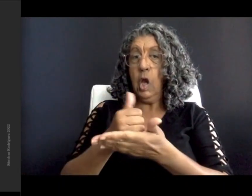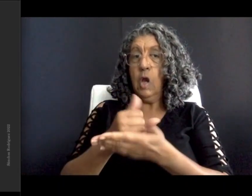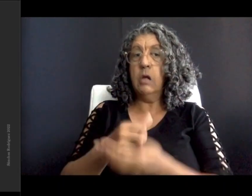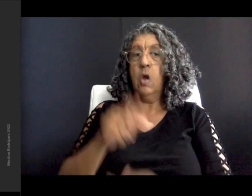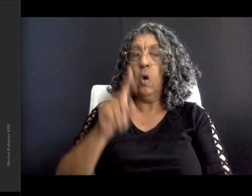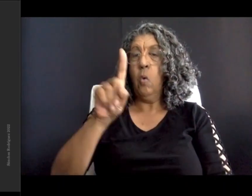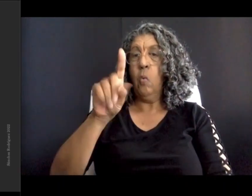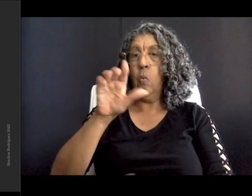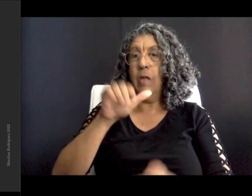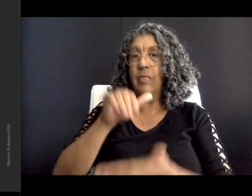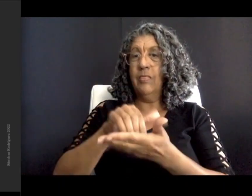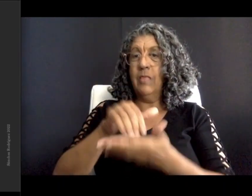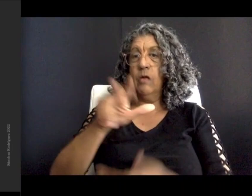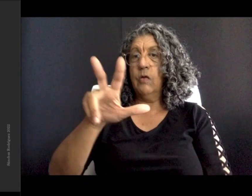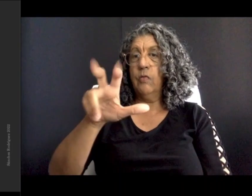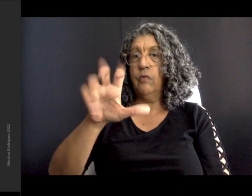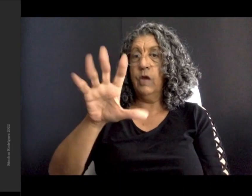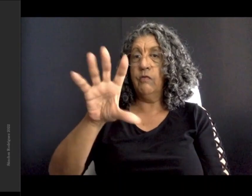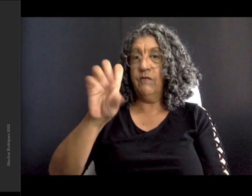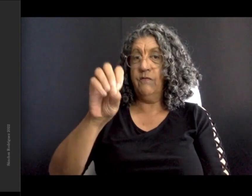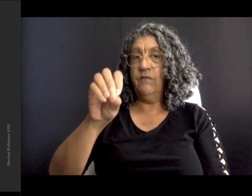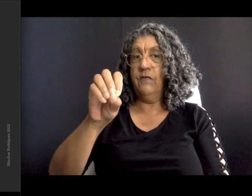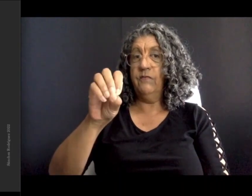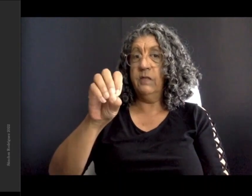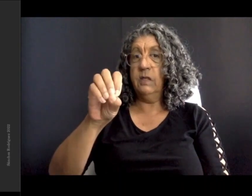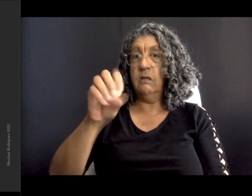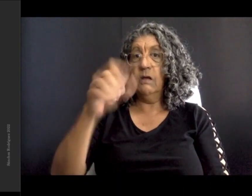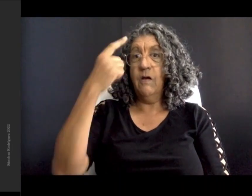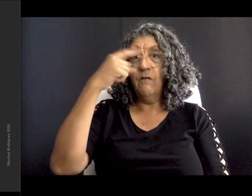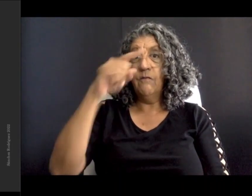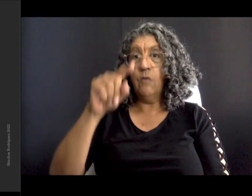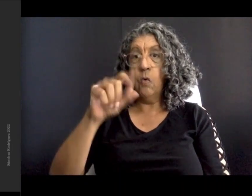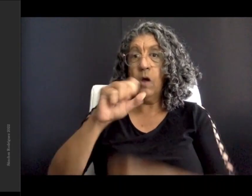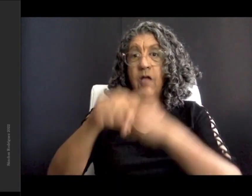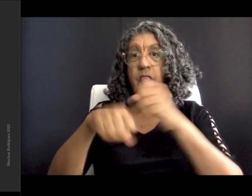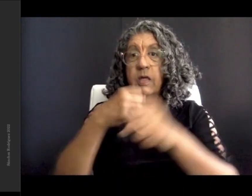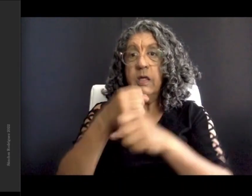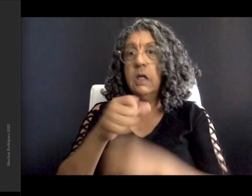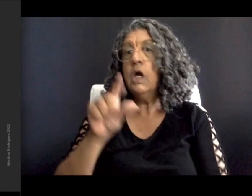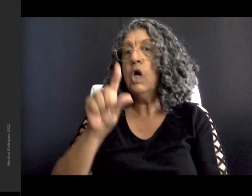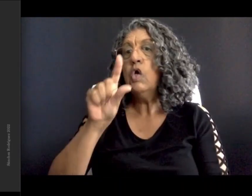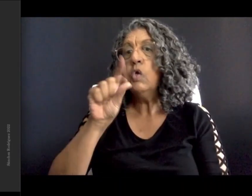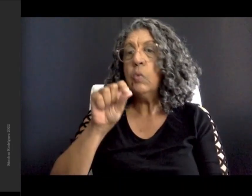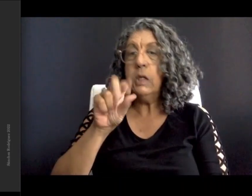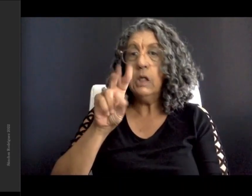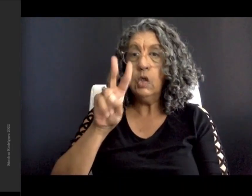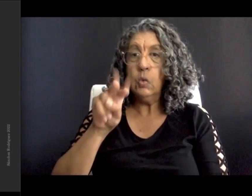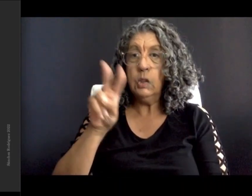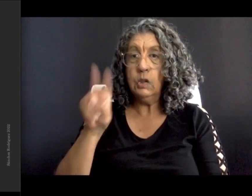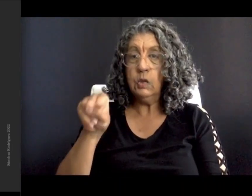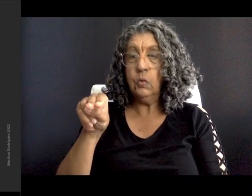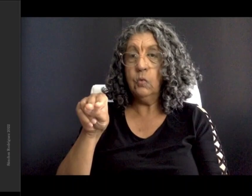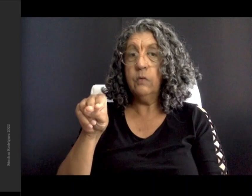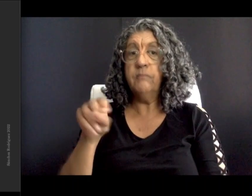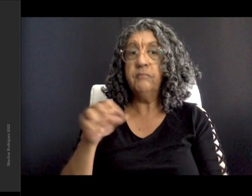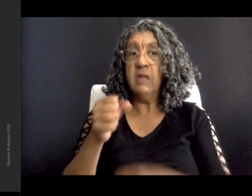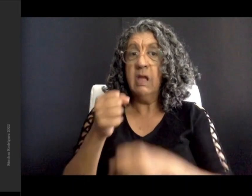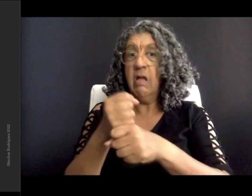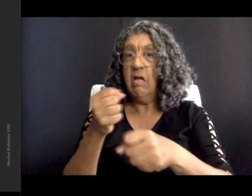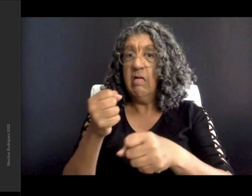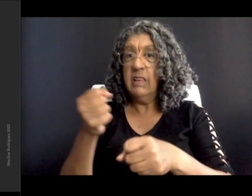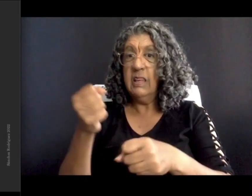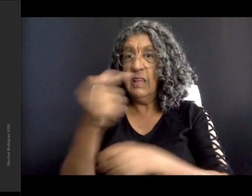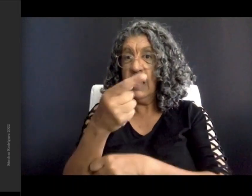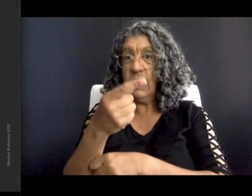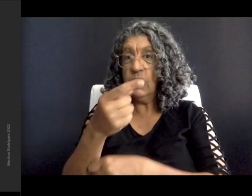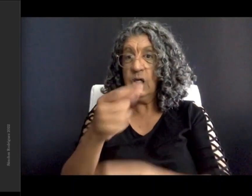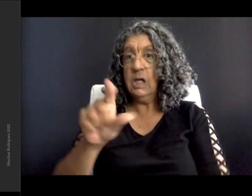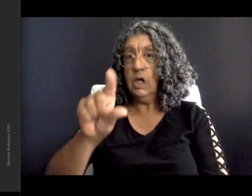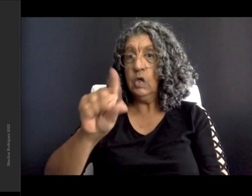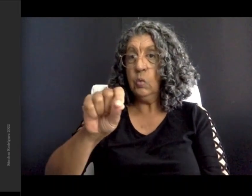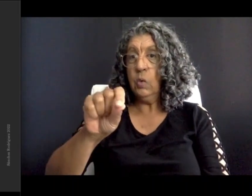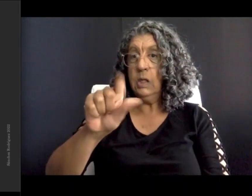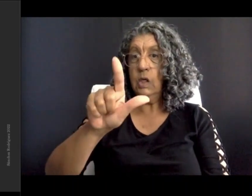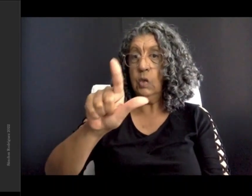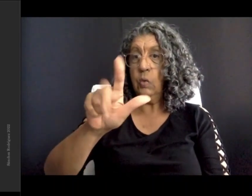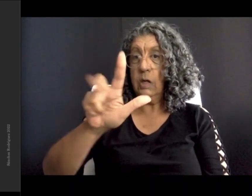you can earn $1,350 dollars for the year 2022, but next year for 2023